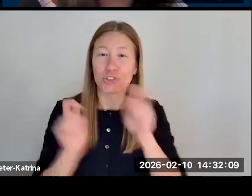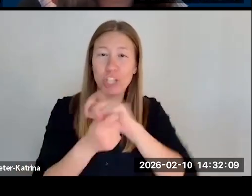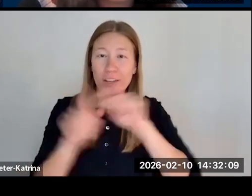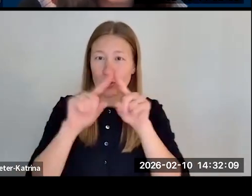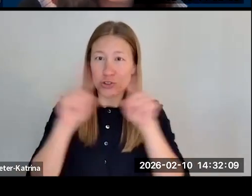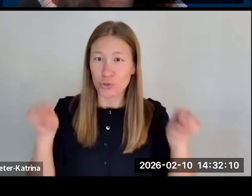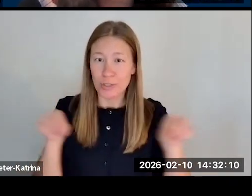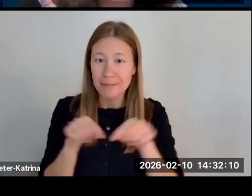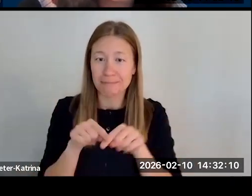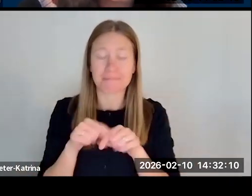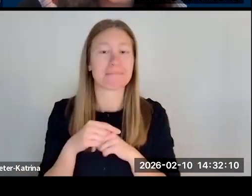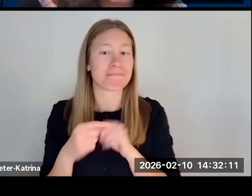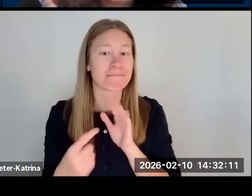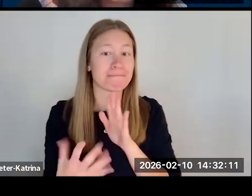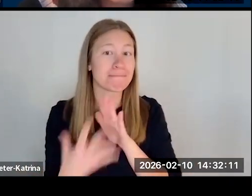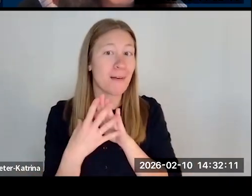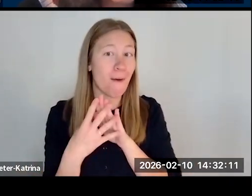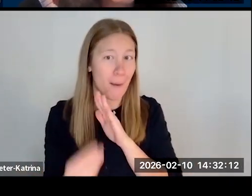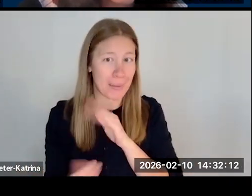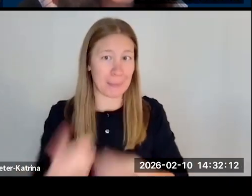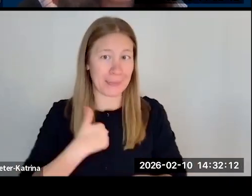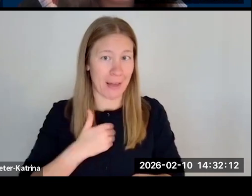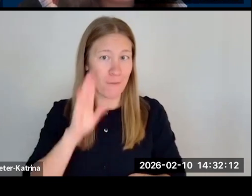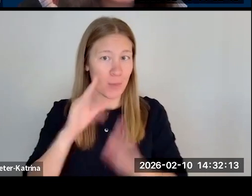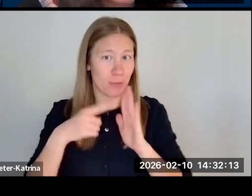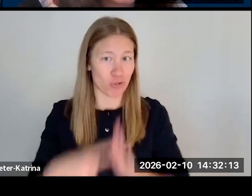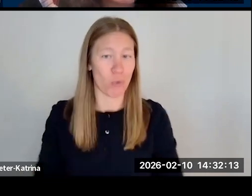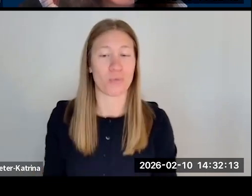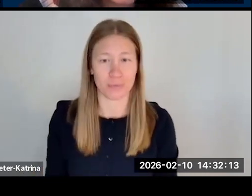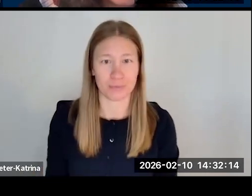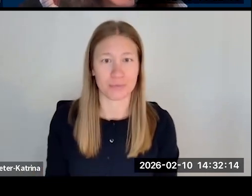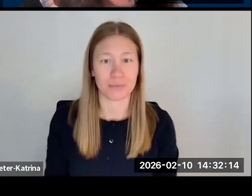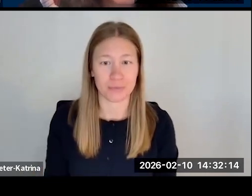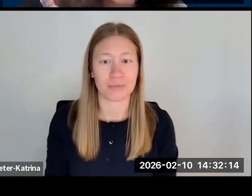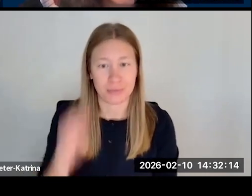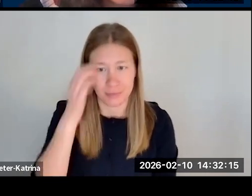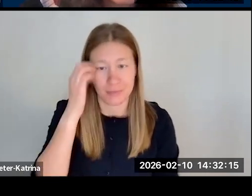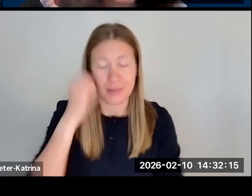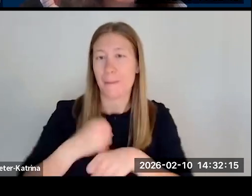of this Google Docs practice document. I'm gonna go ahead and make a copy there.